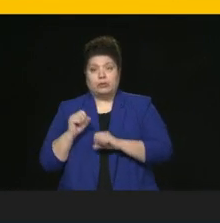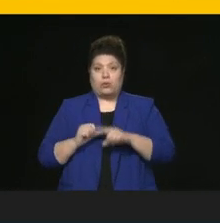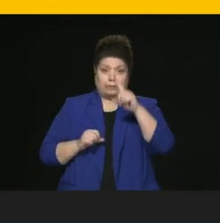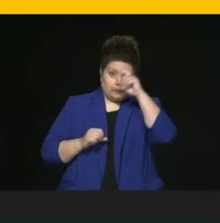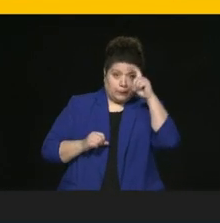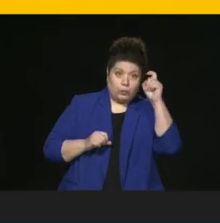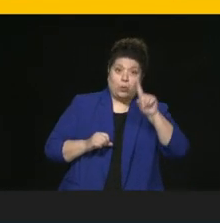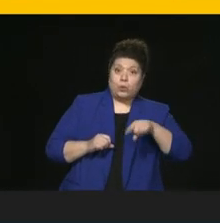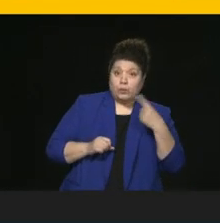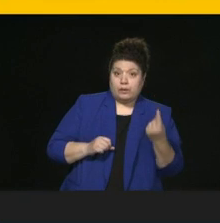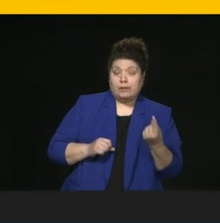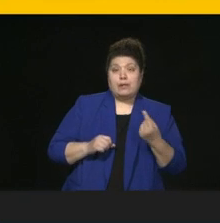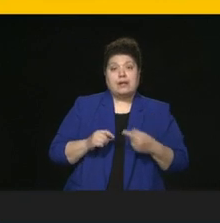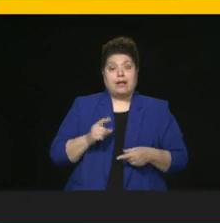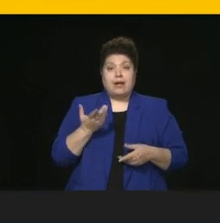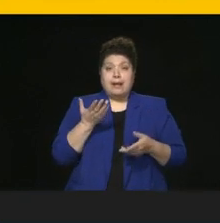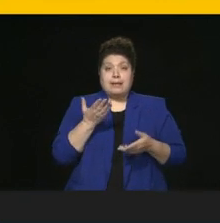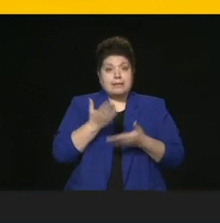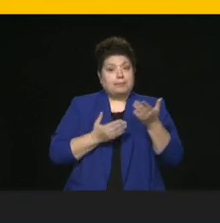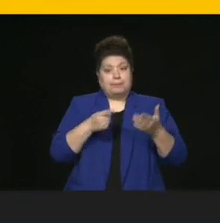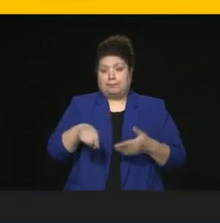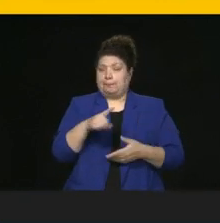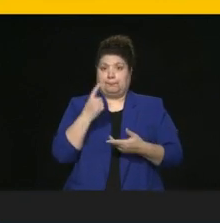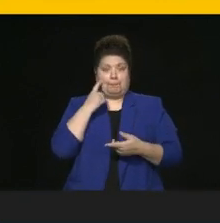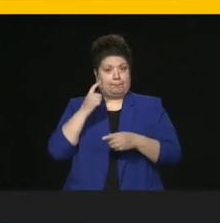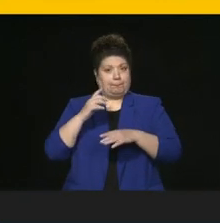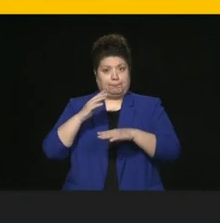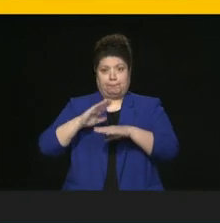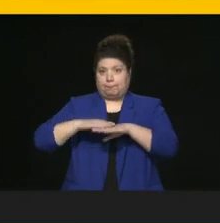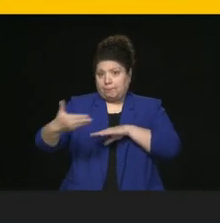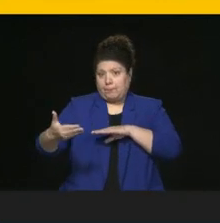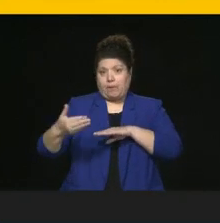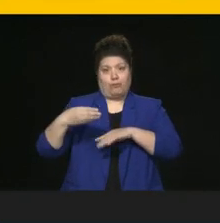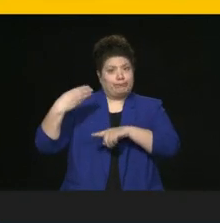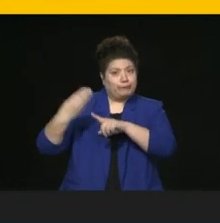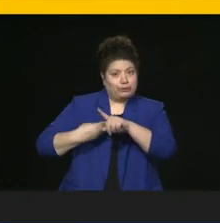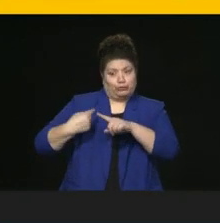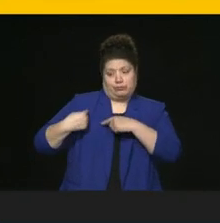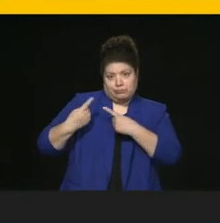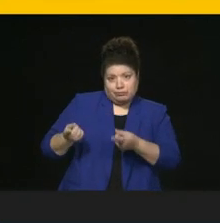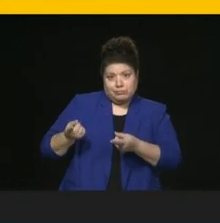FOR EXAMPLE SEASONAL WORKERS, AND ALSO THOSE WHO HAVE LOST